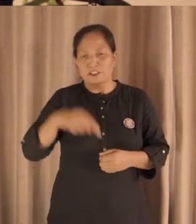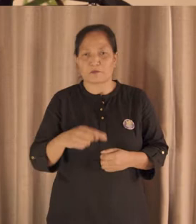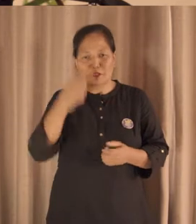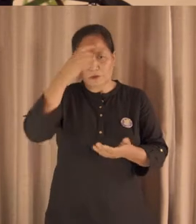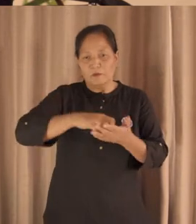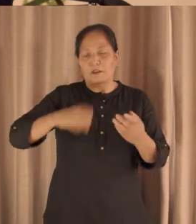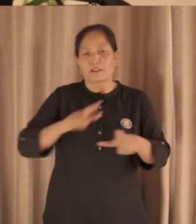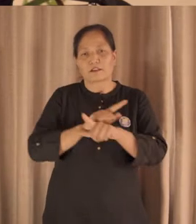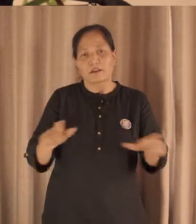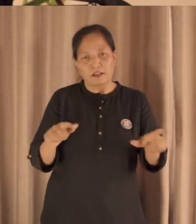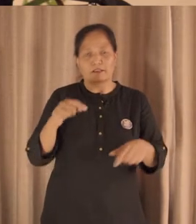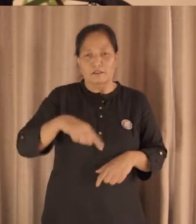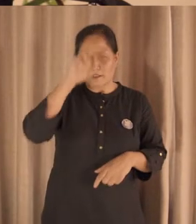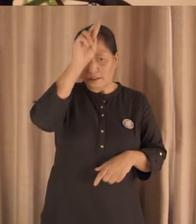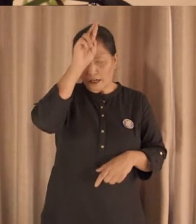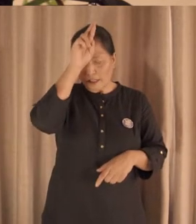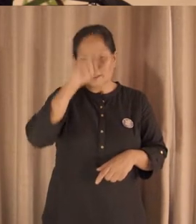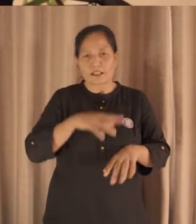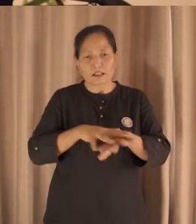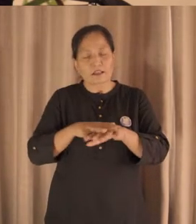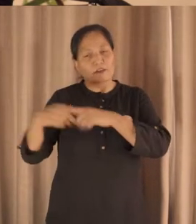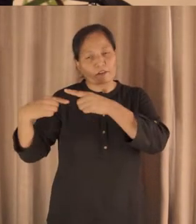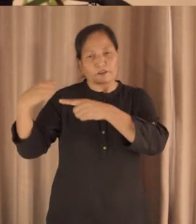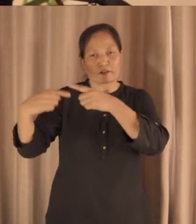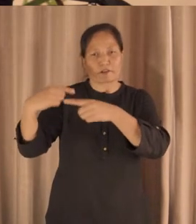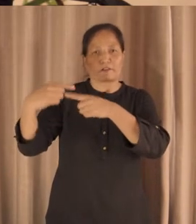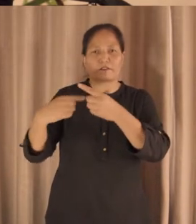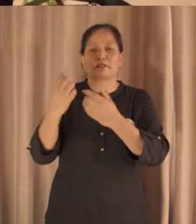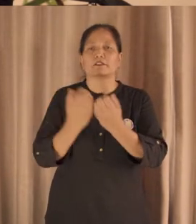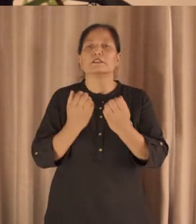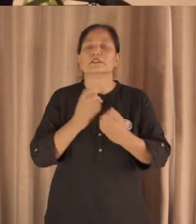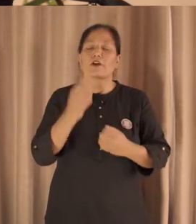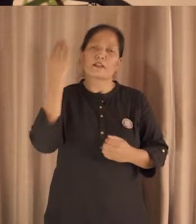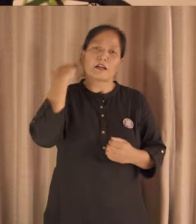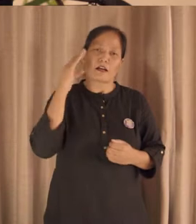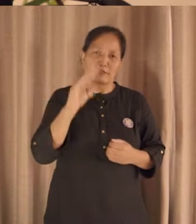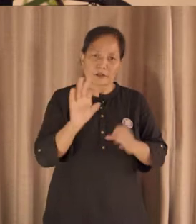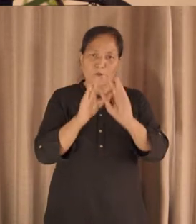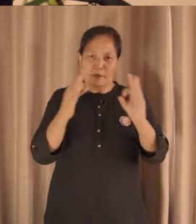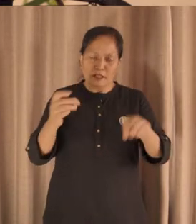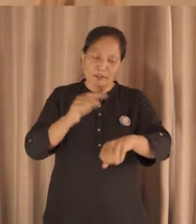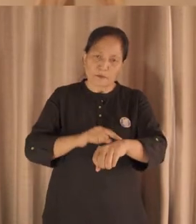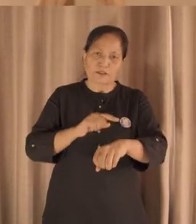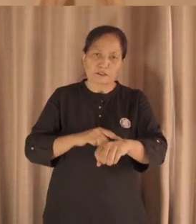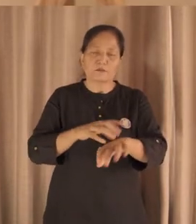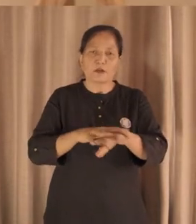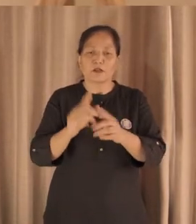talk about conservation but also sustainable utilization and development. There is a whole process for replacement which might not be easy to say or understand in such a time. To simply understand, land, customary or traditional land means is related to the traditional practice